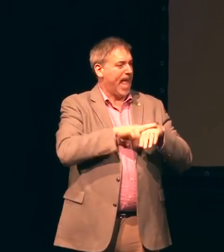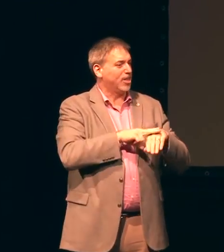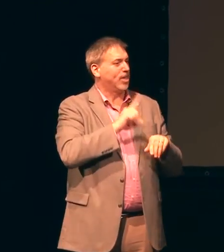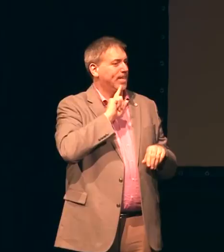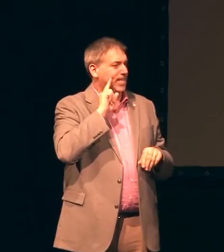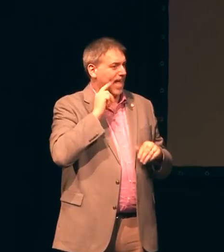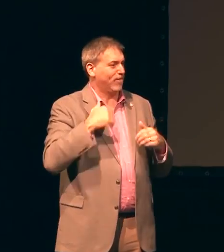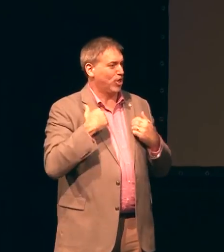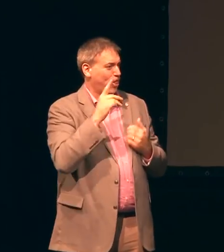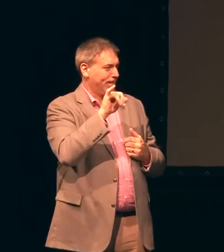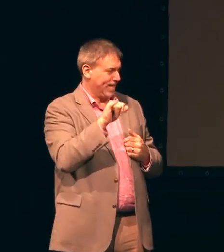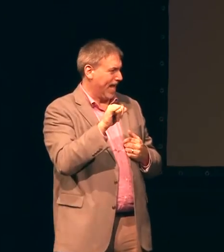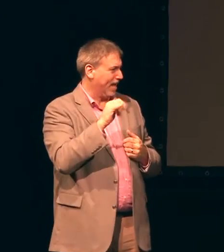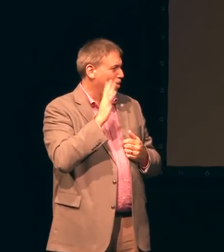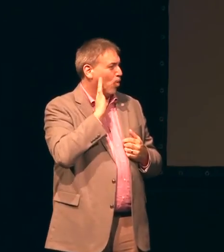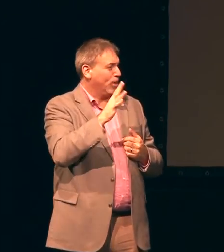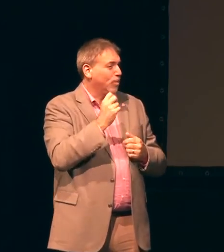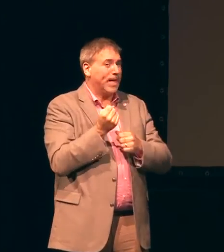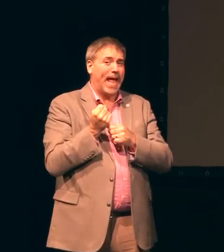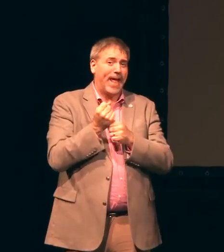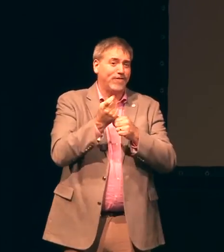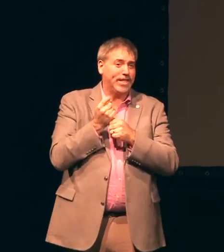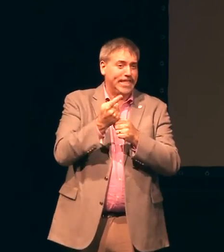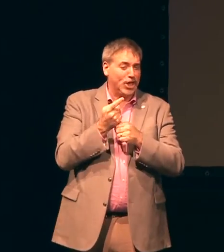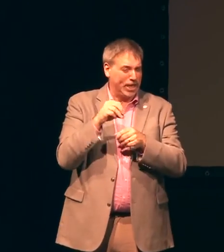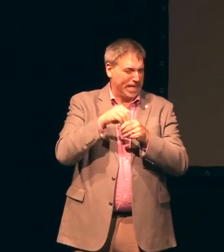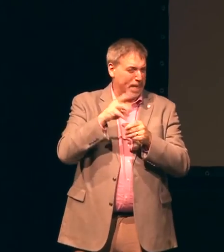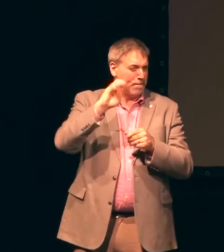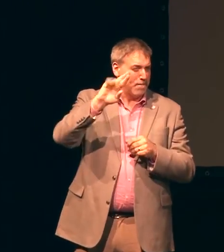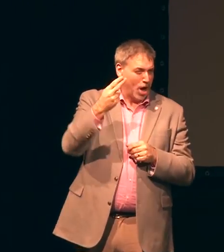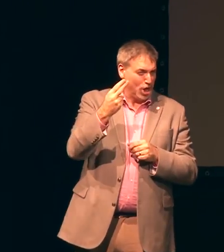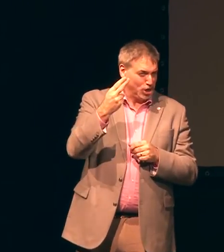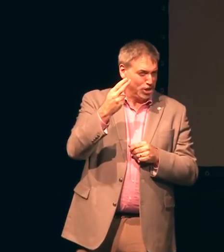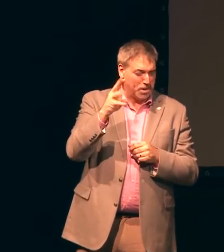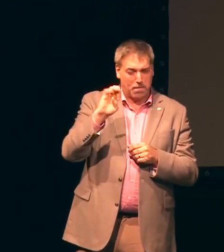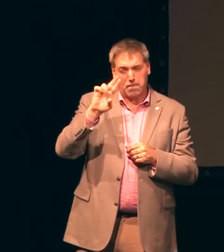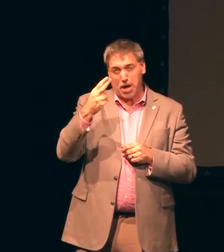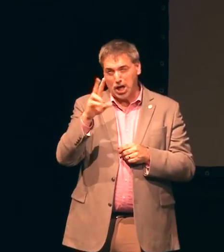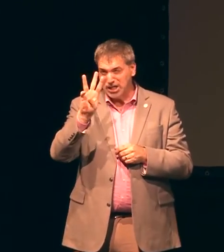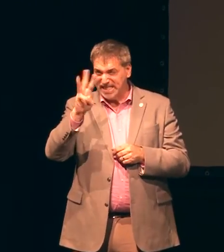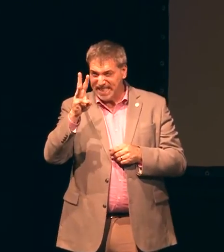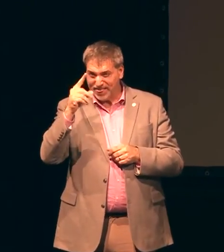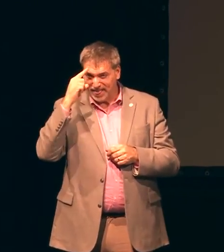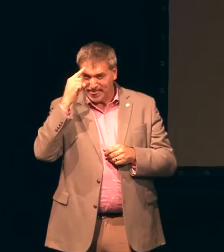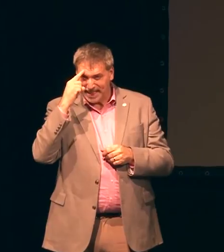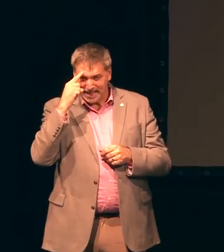about starting that. The national youth day would be annually in March, we are thinking